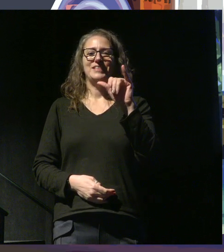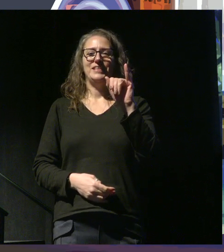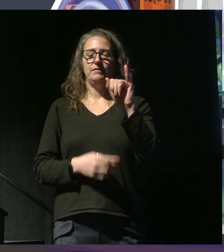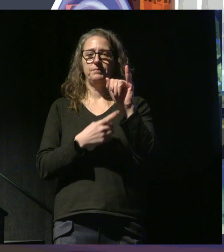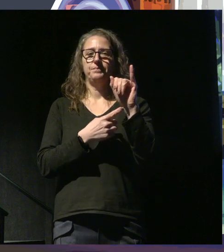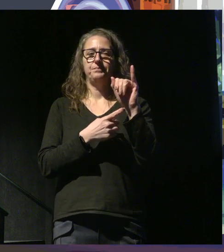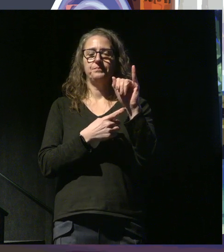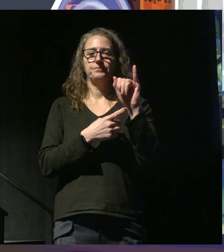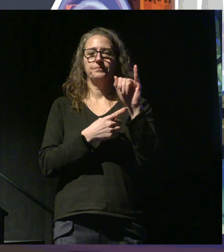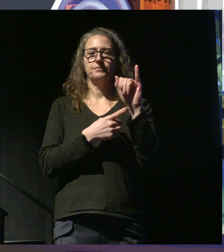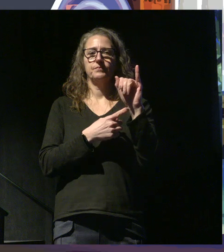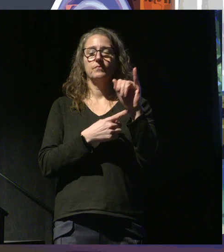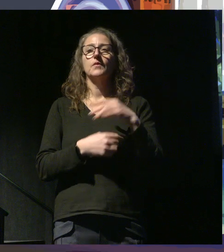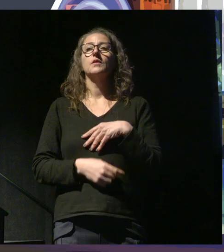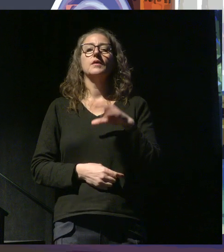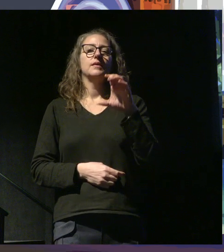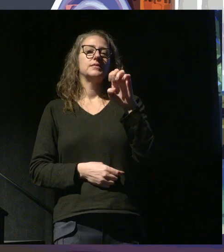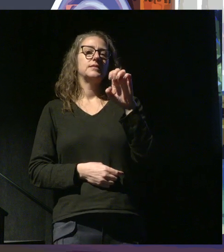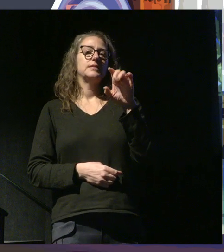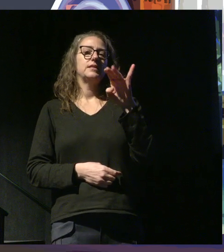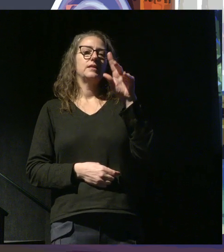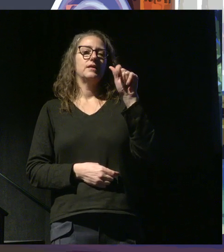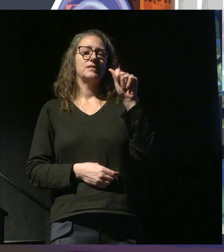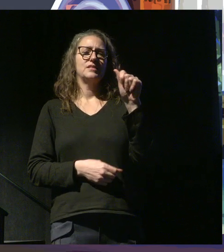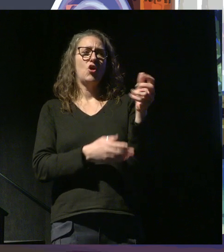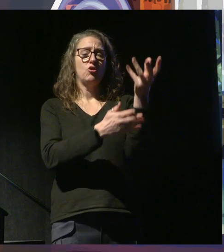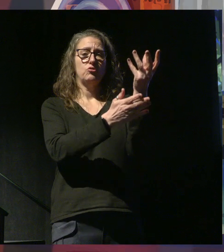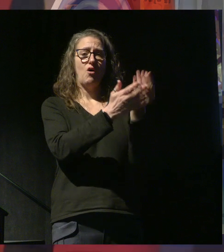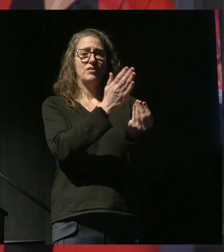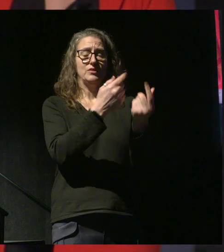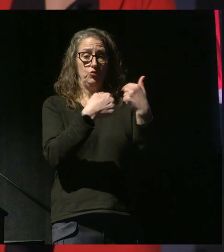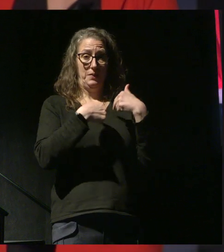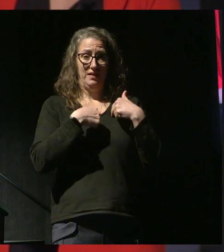Yeah, Cecilia's loss to me was not just a literary loss.